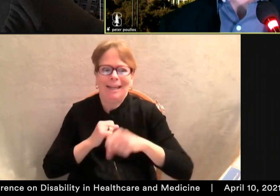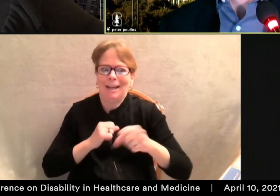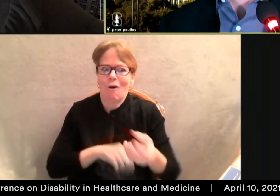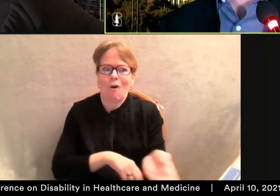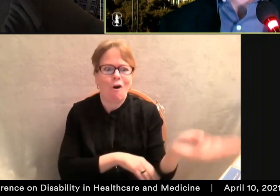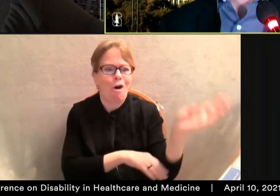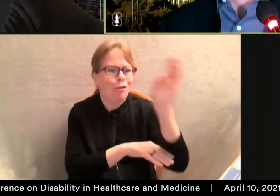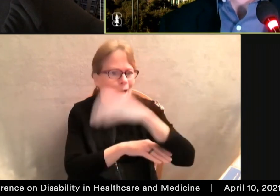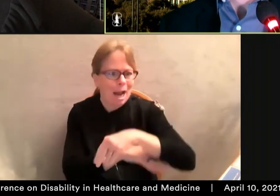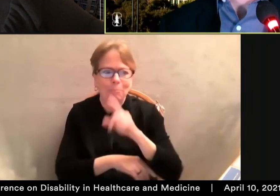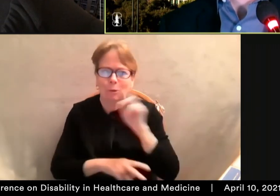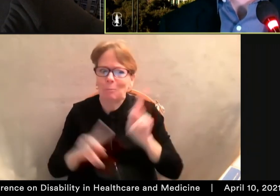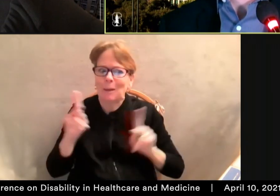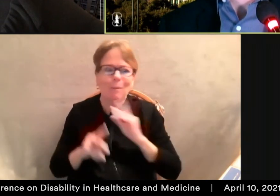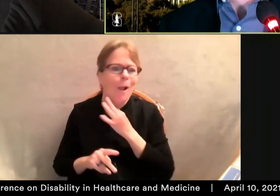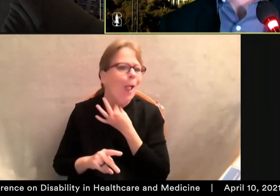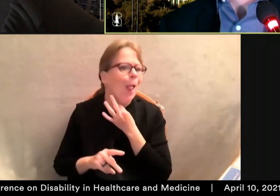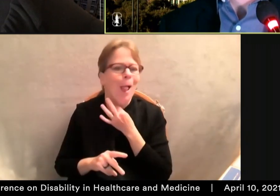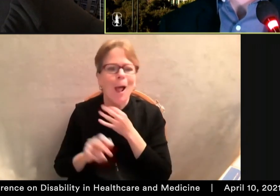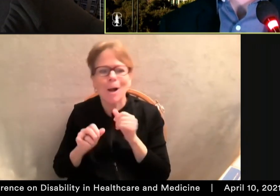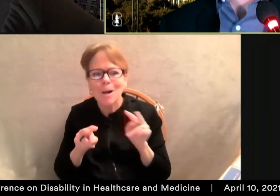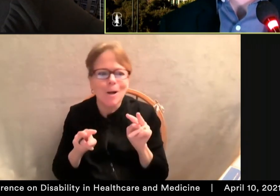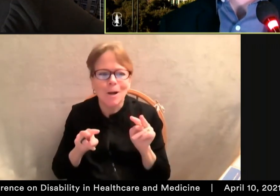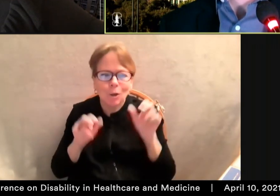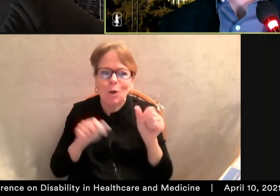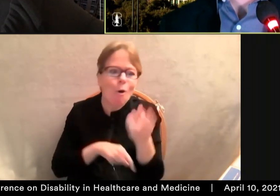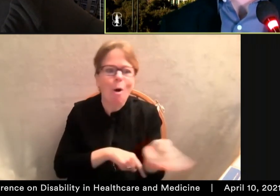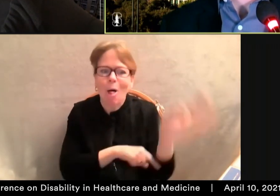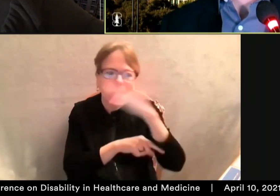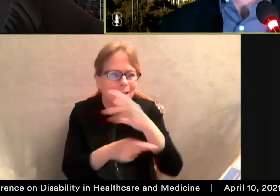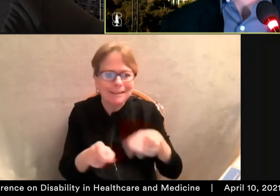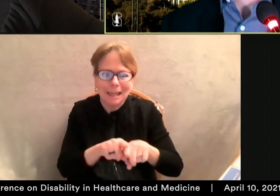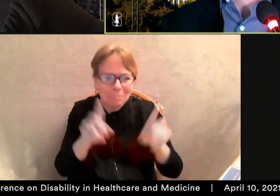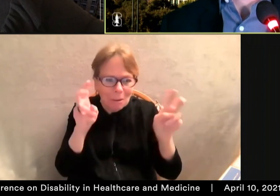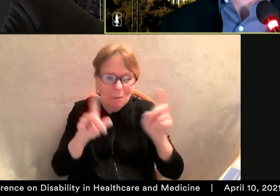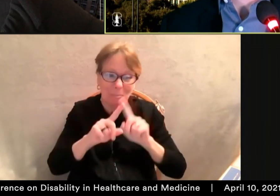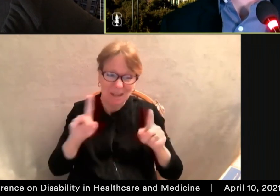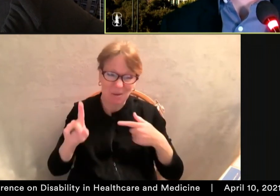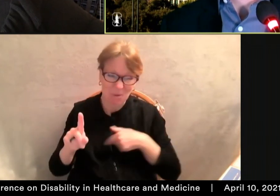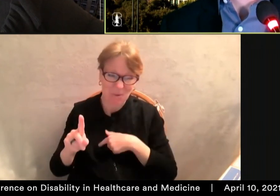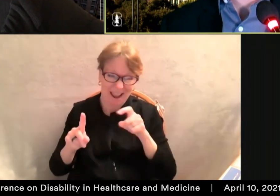all day, but I thank you very much, Mary, for that very insightful presentation. We